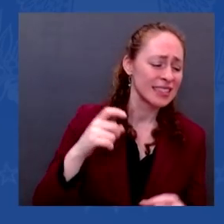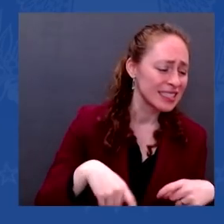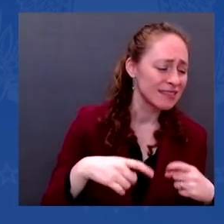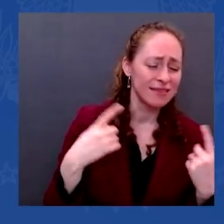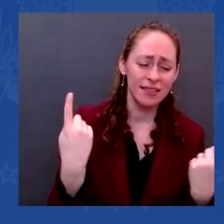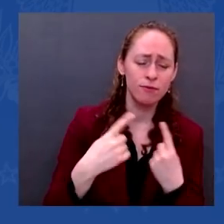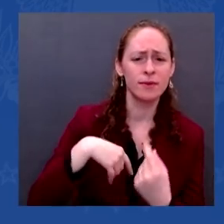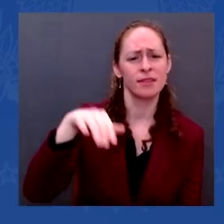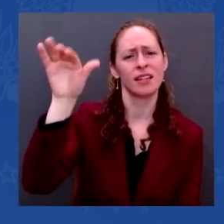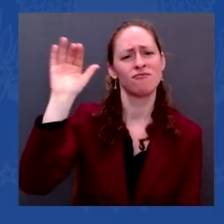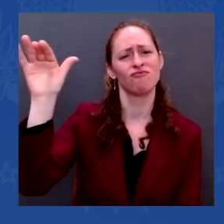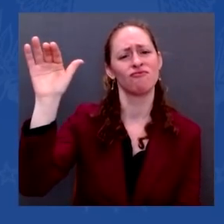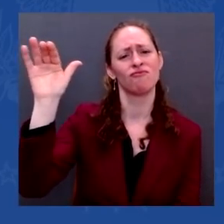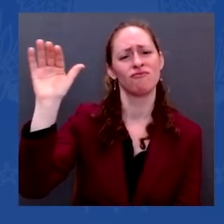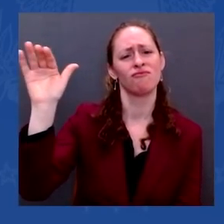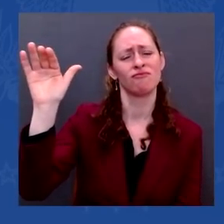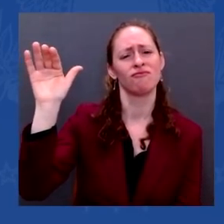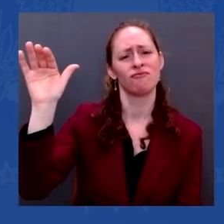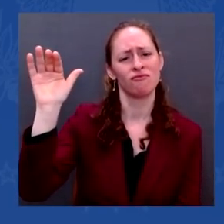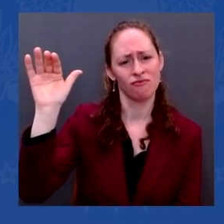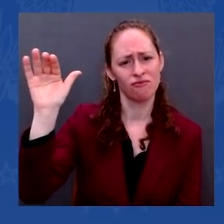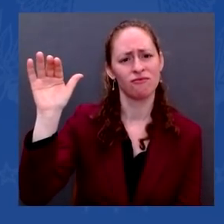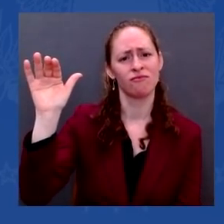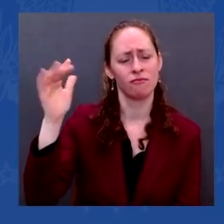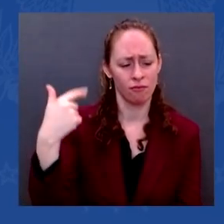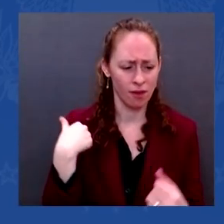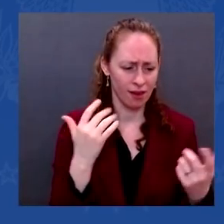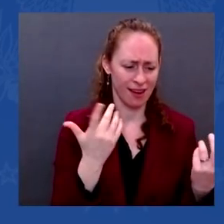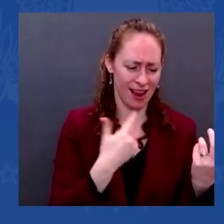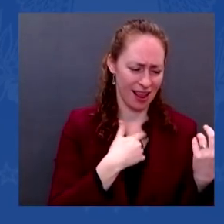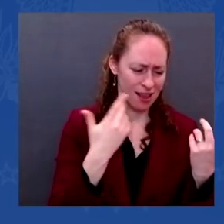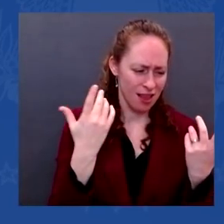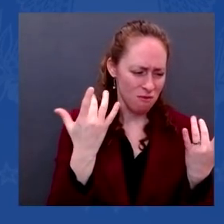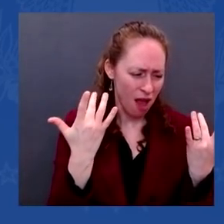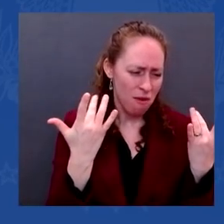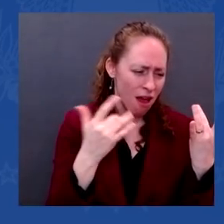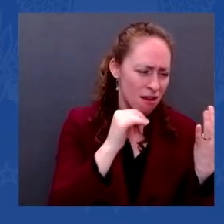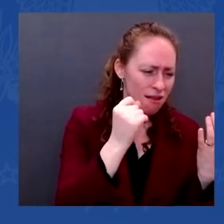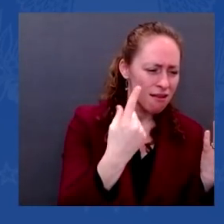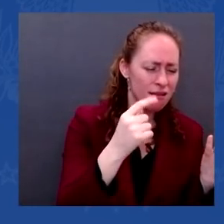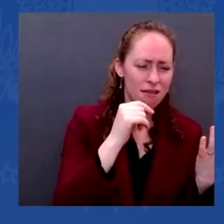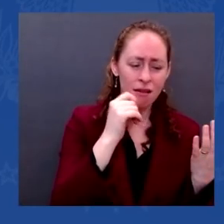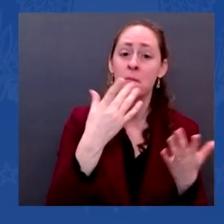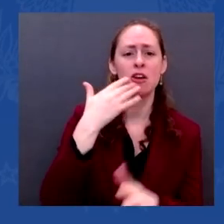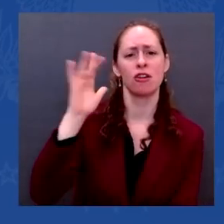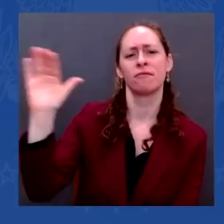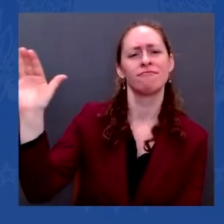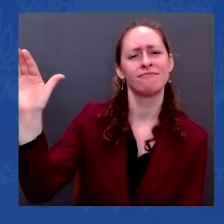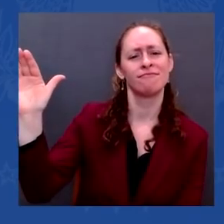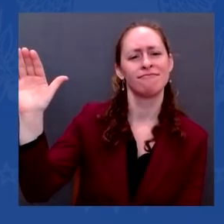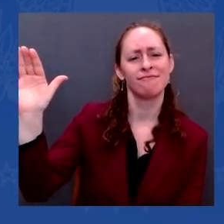President Joe Biden has done this his entire life. And that is what has prepared him to lead.